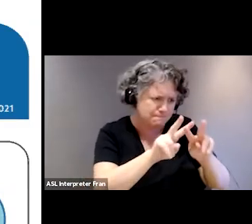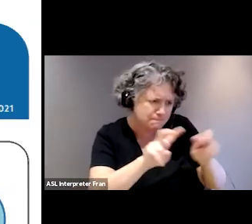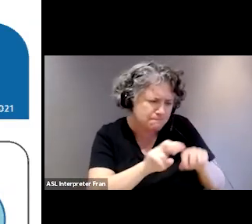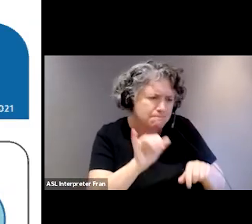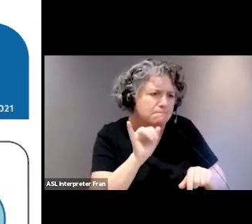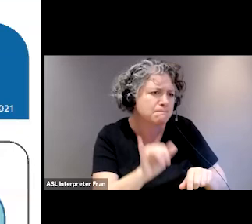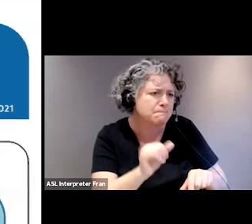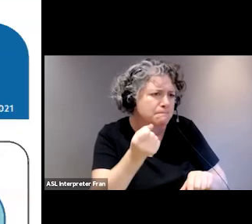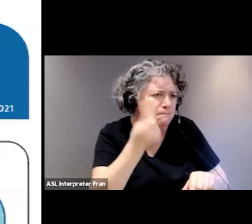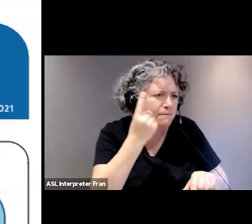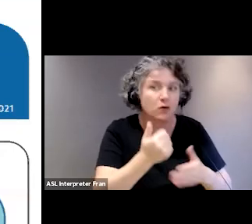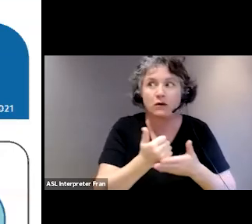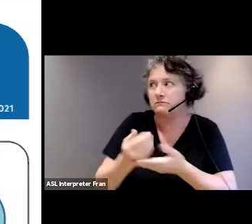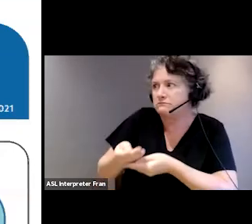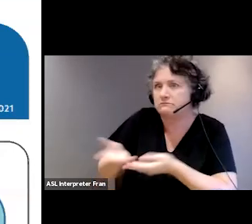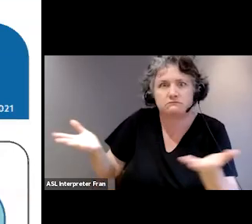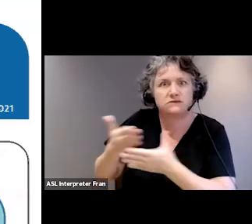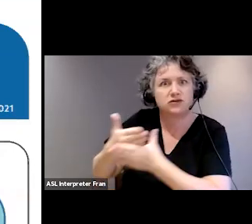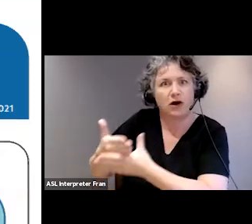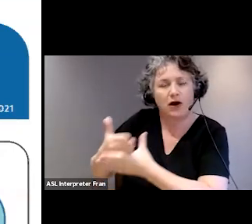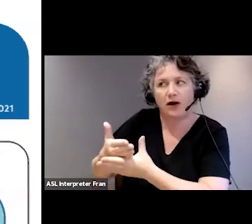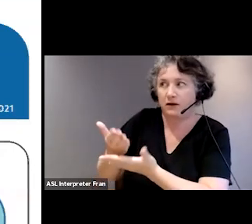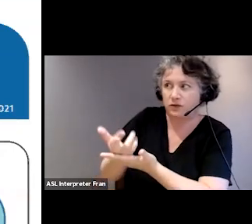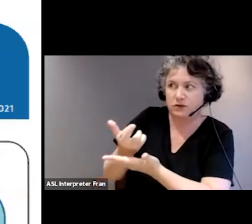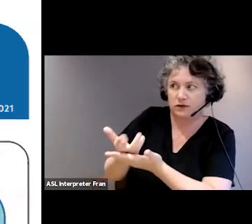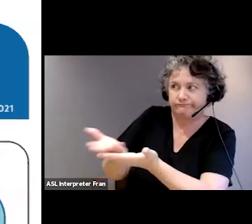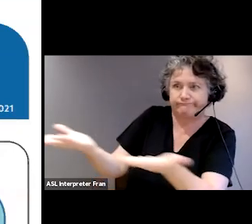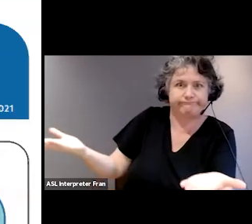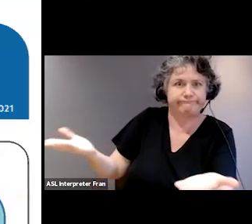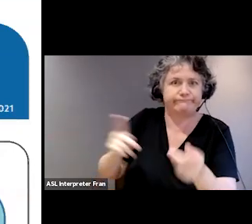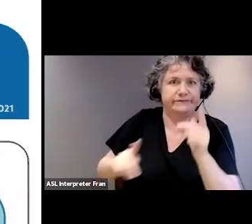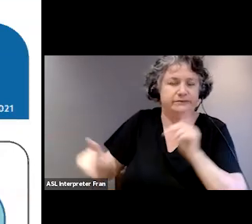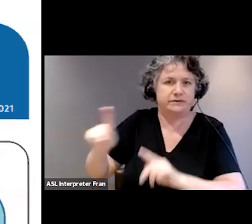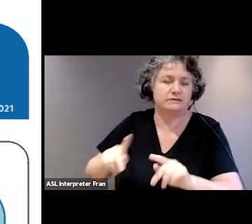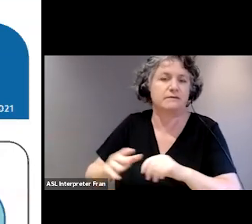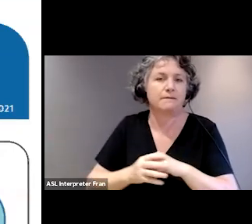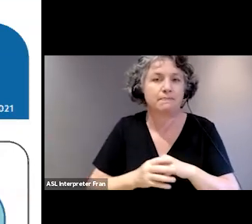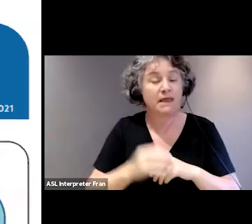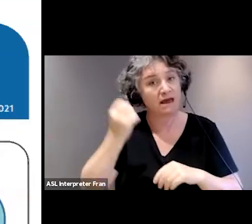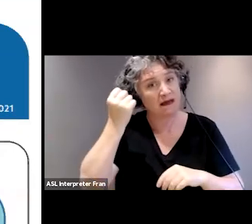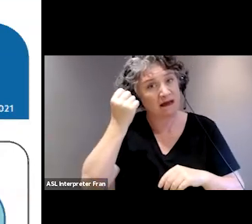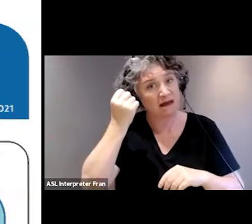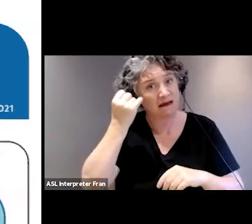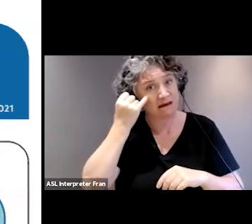flu, however in general with fever it is very rare to have a fever with a cold. Other ones that are